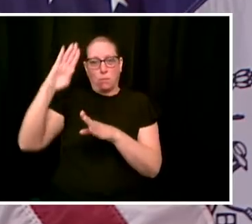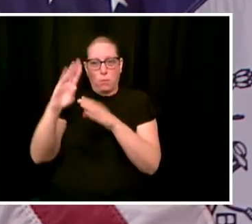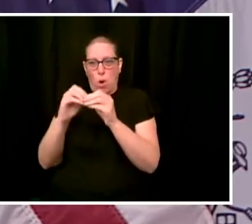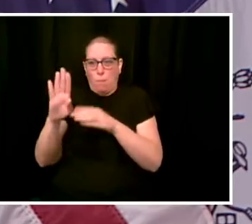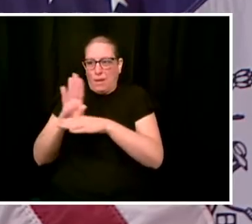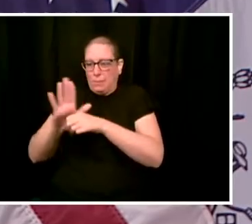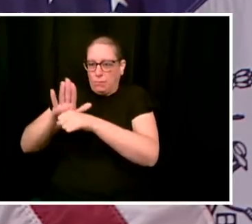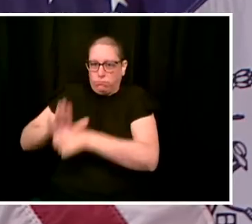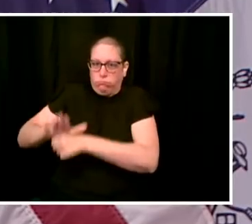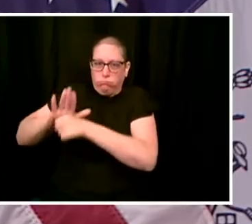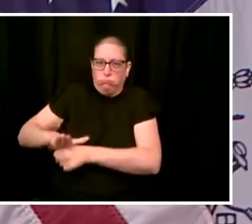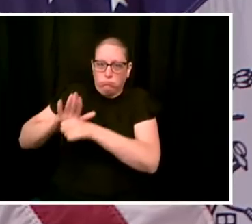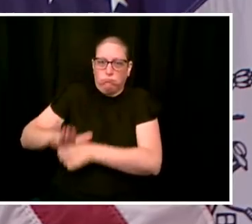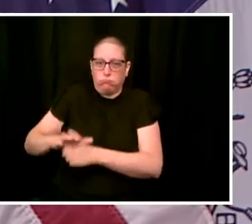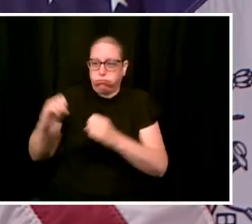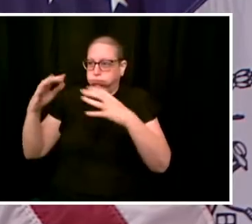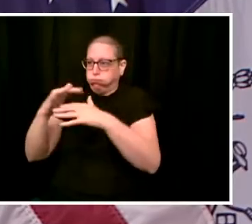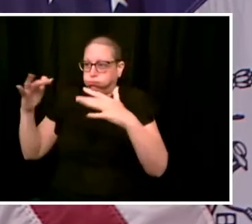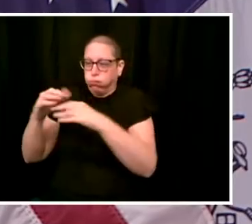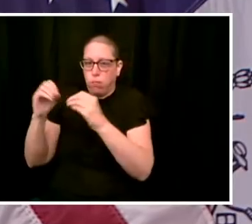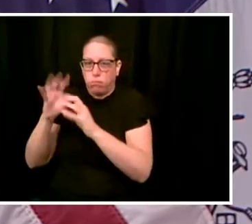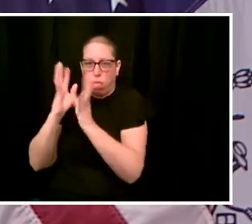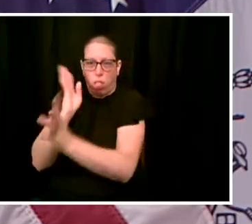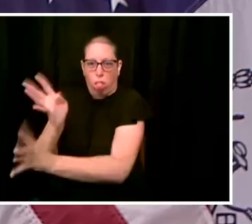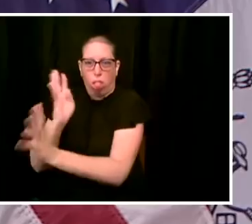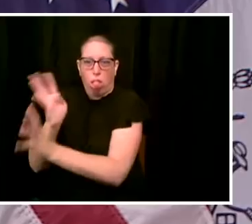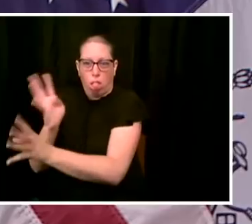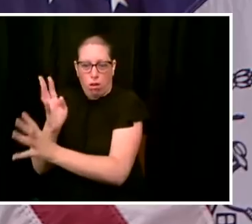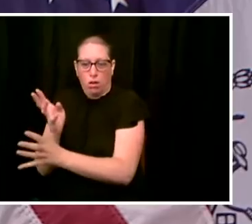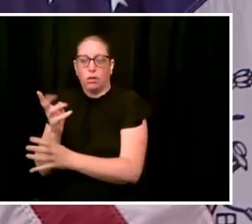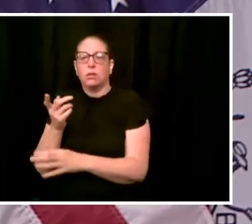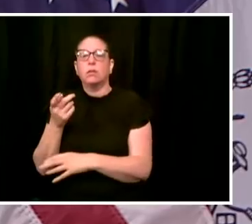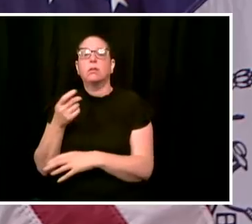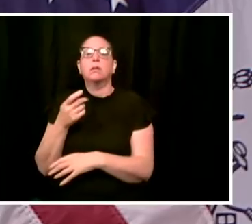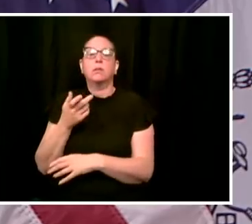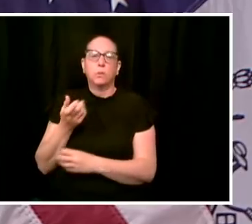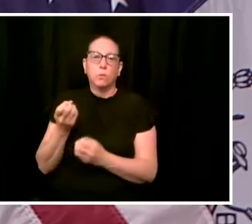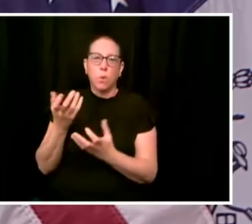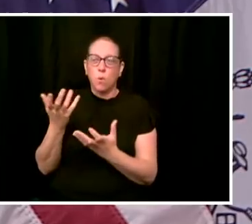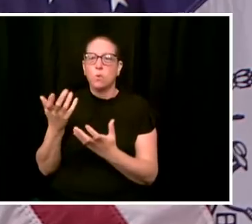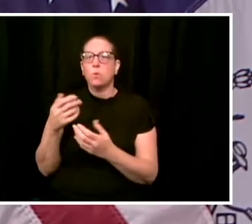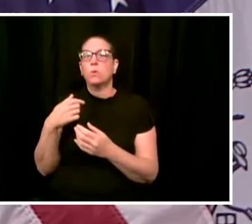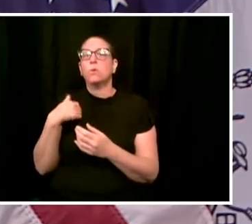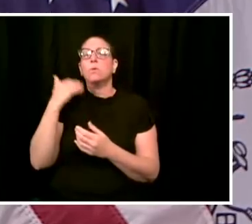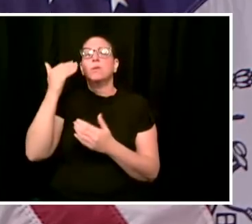WAS GOING THROUGH INTENSE STRESS. THE FACT THE PROJECTIONS WERE GOING INTO THE BEGINNING OF APRIL IT WAS GOING TO GO